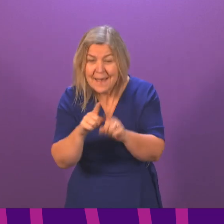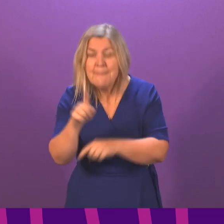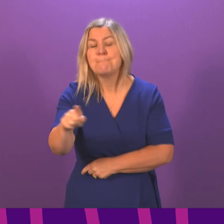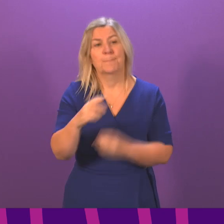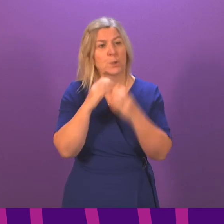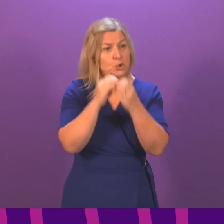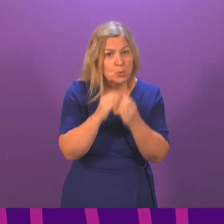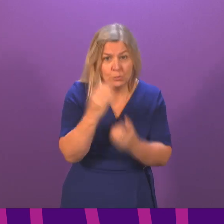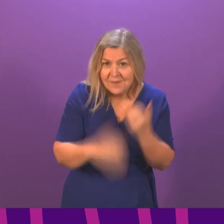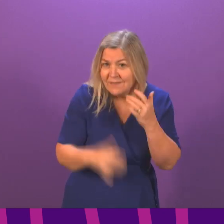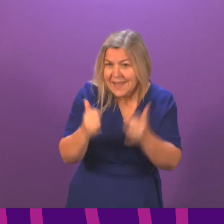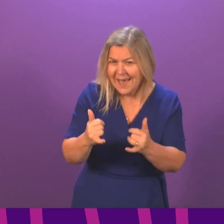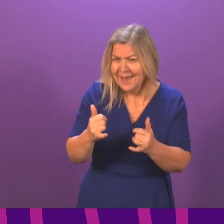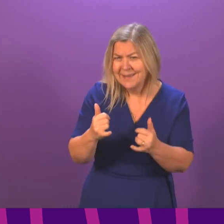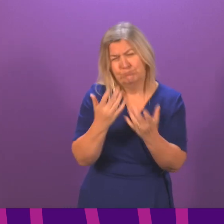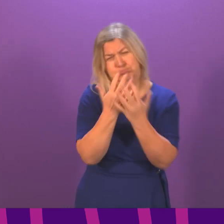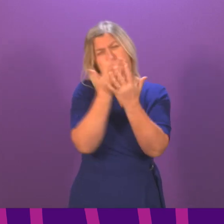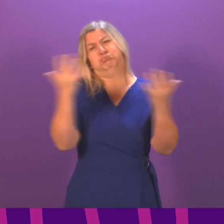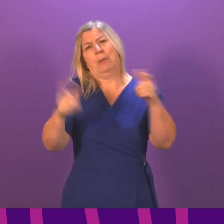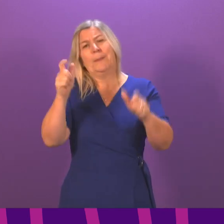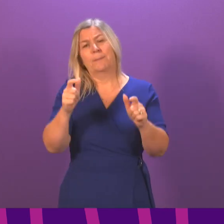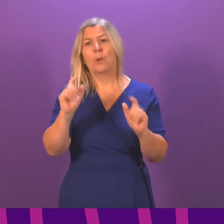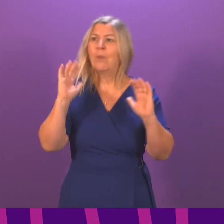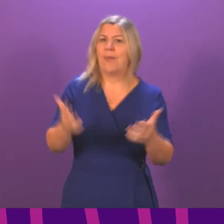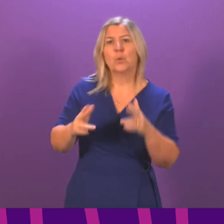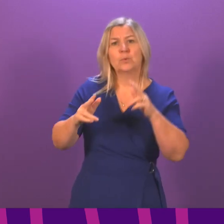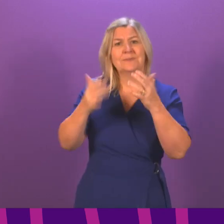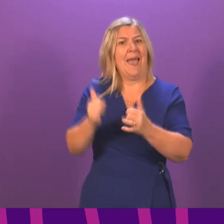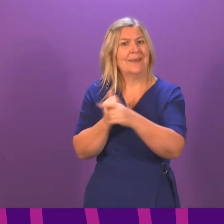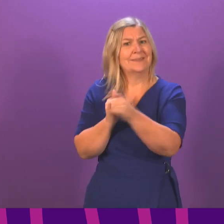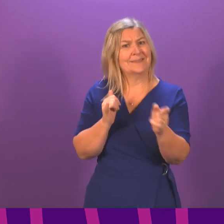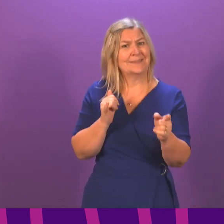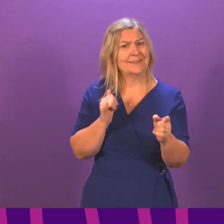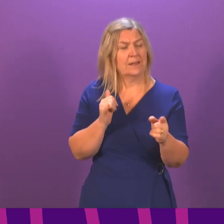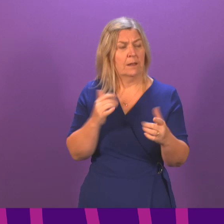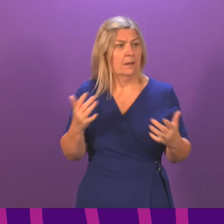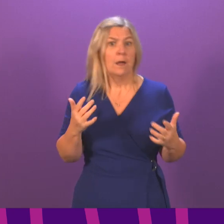back on campus after the summer and, as we have just discussed, it will be weeks before